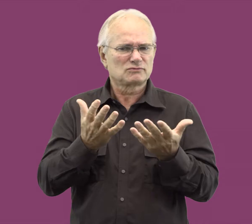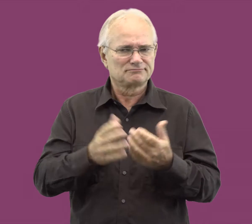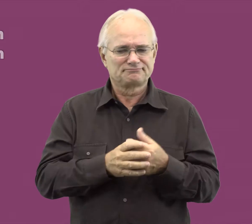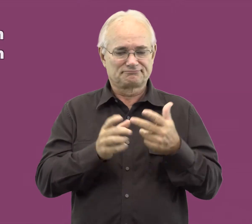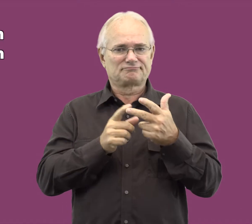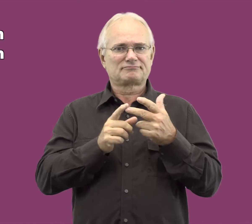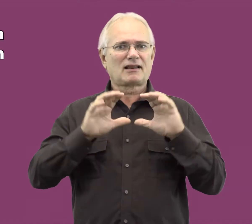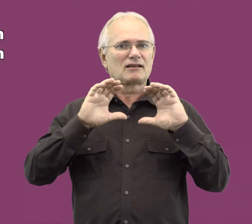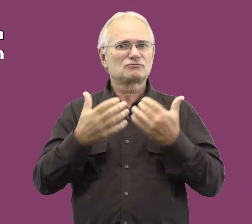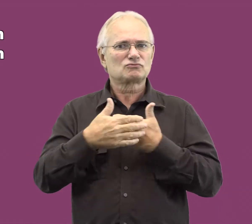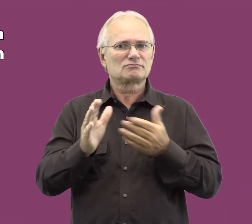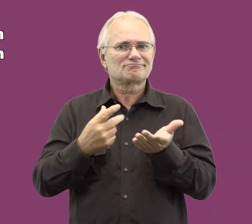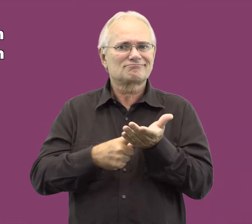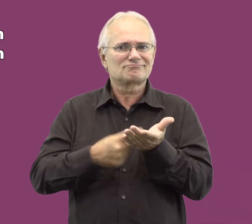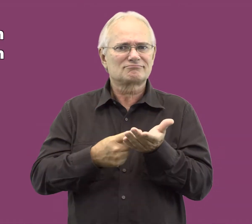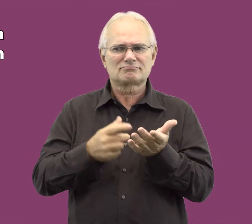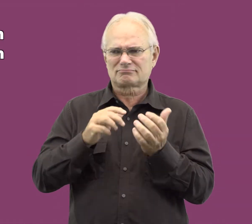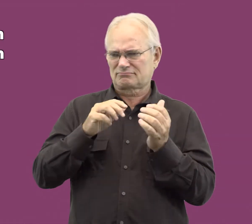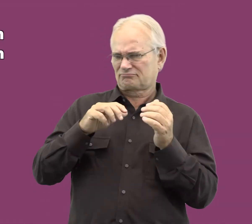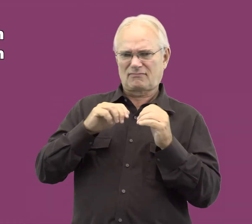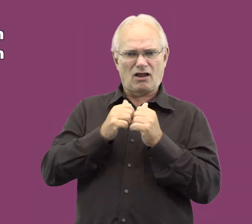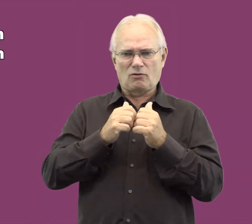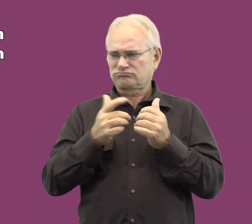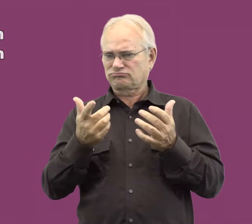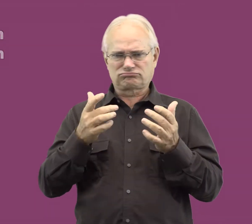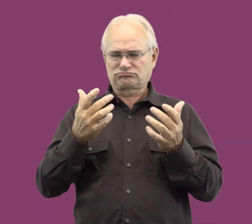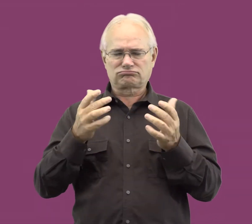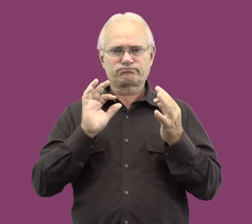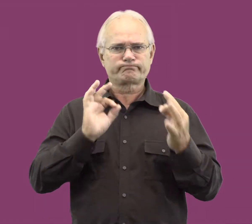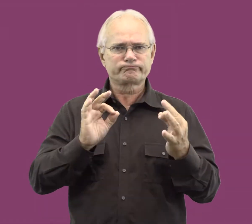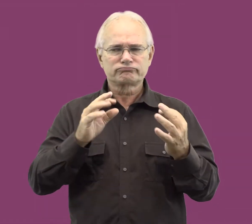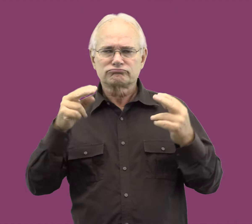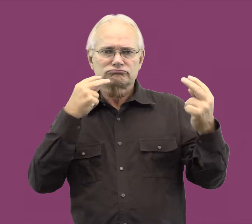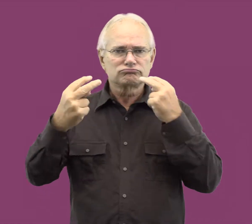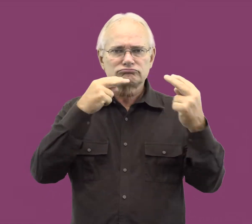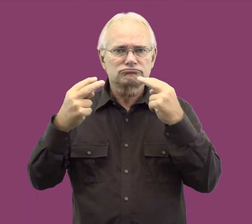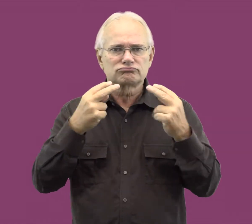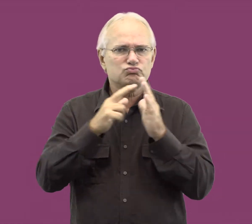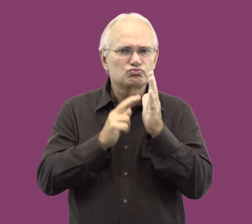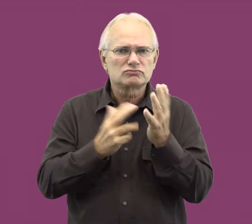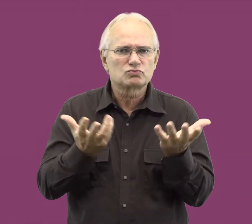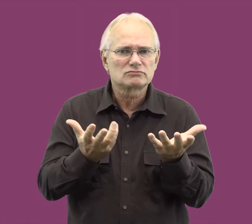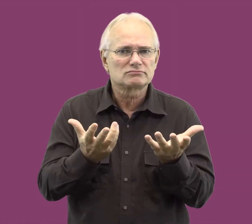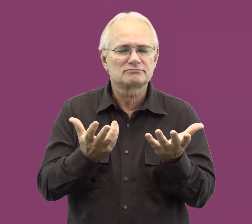3. Classroom discussion and how to perfect eye gaze rules.